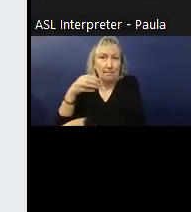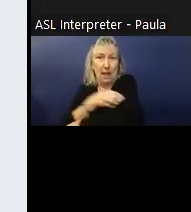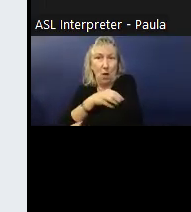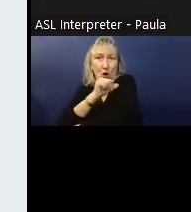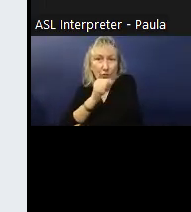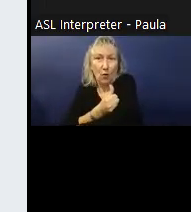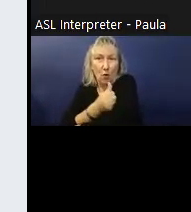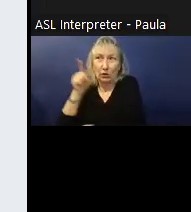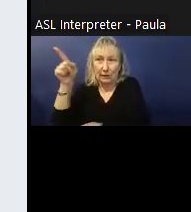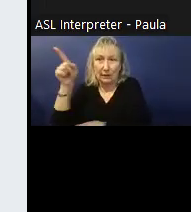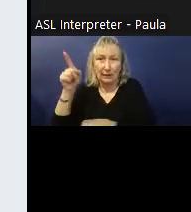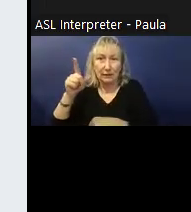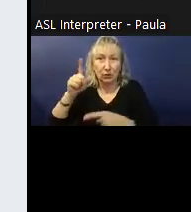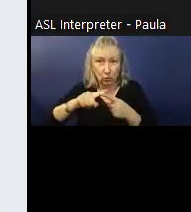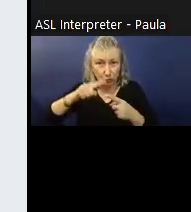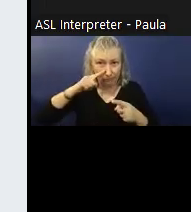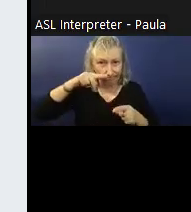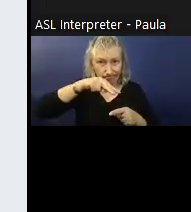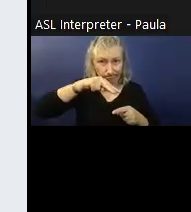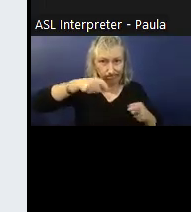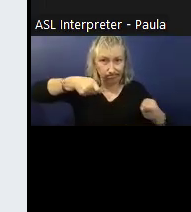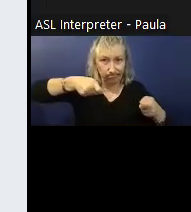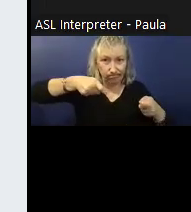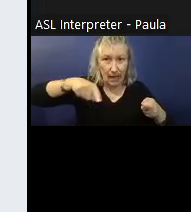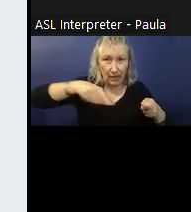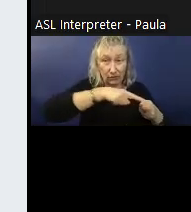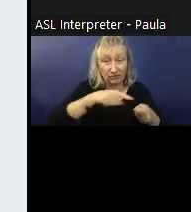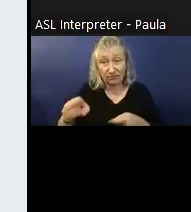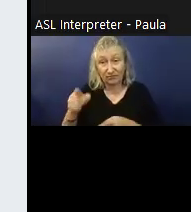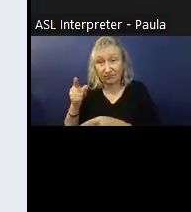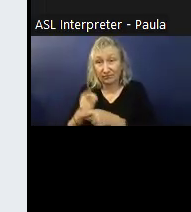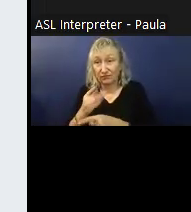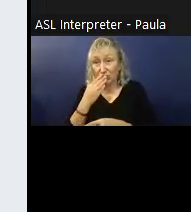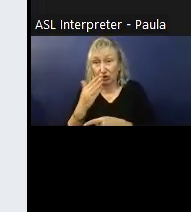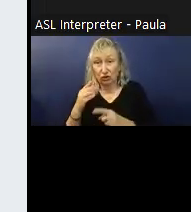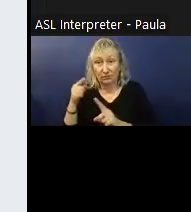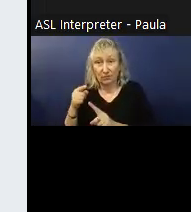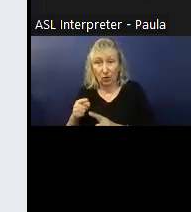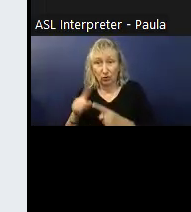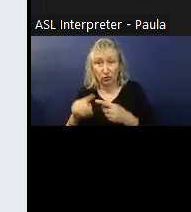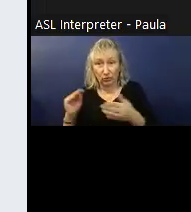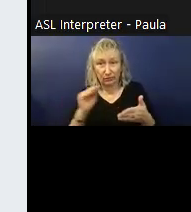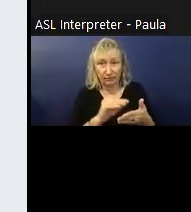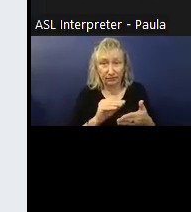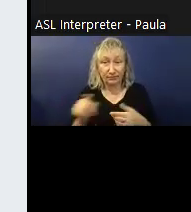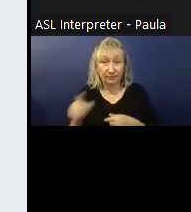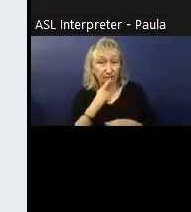official capacity. But definitely good comments to consider. Thank you. Well, and just to feed off of that, I mean,